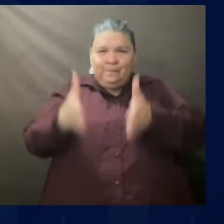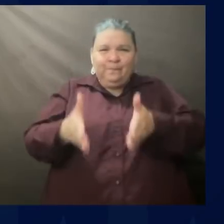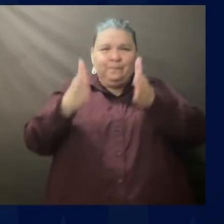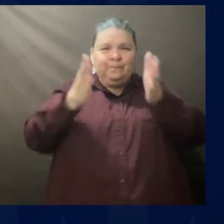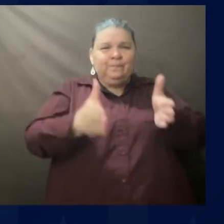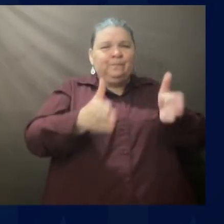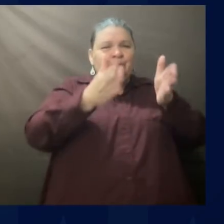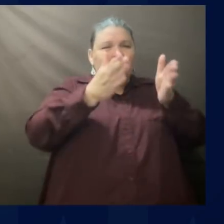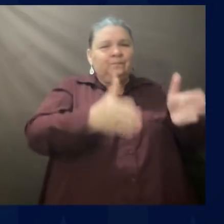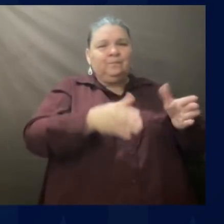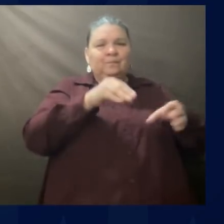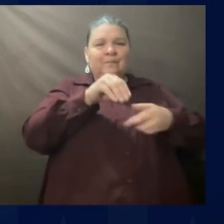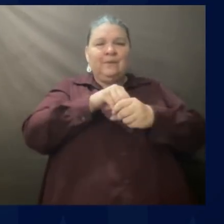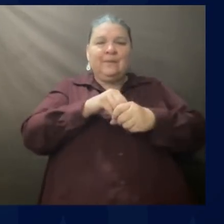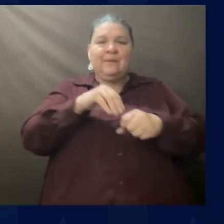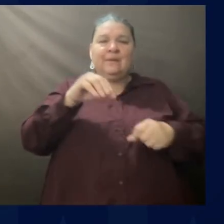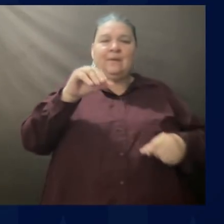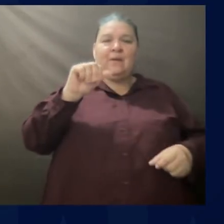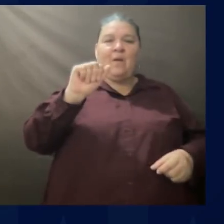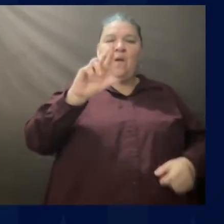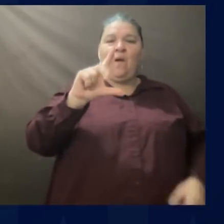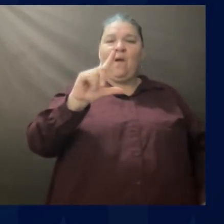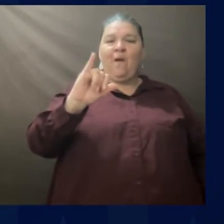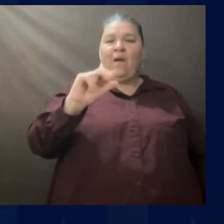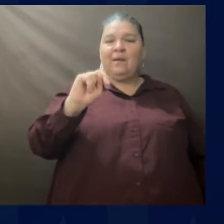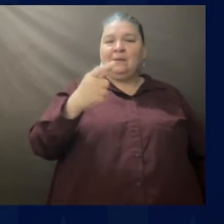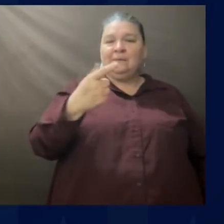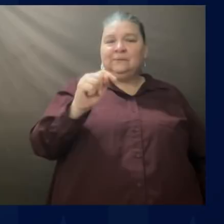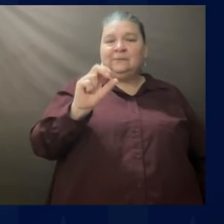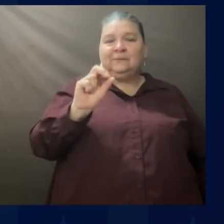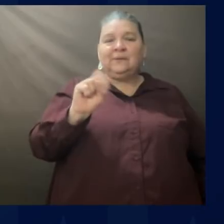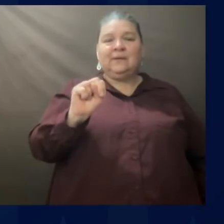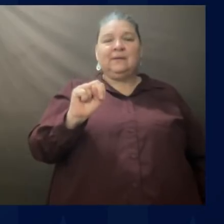in graves across our country, in towns large and small --